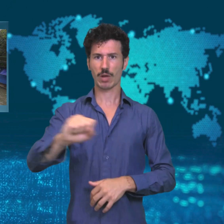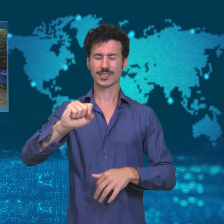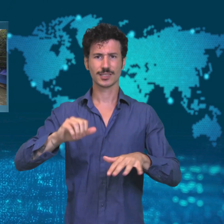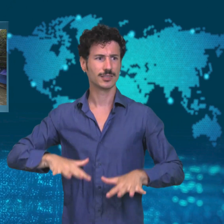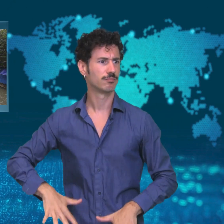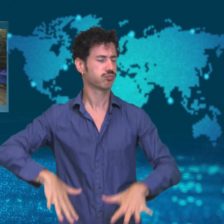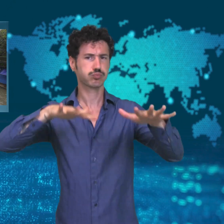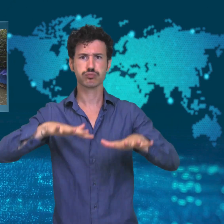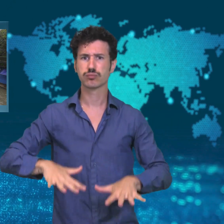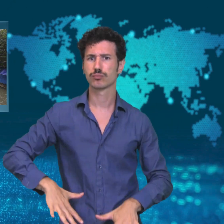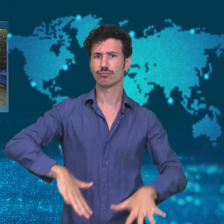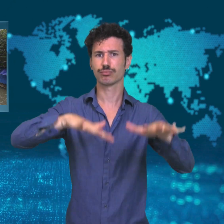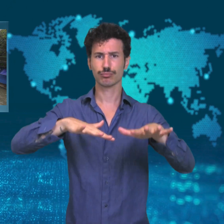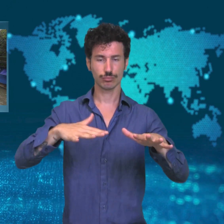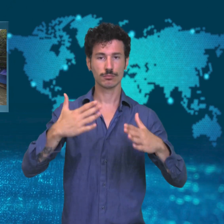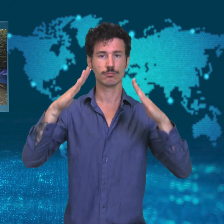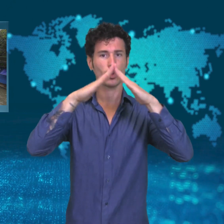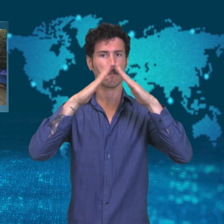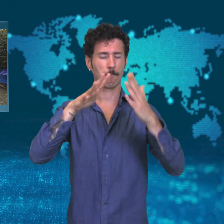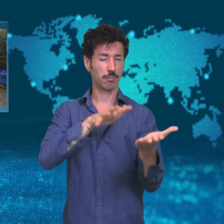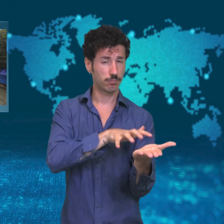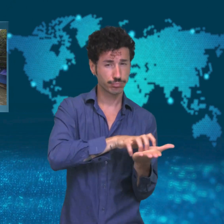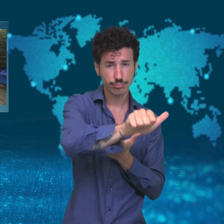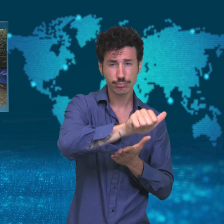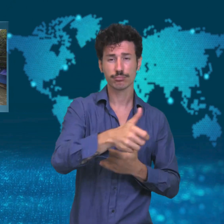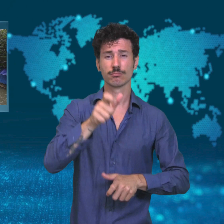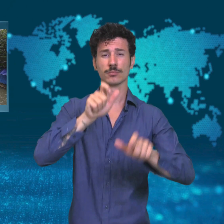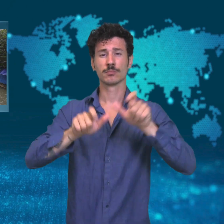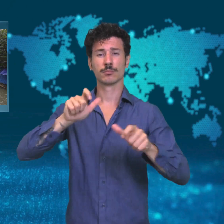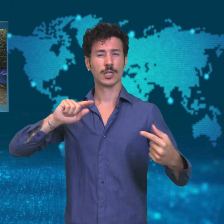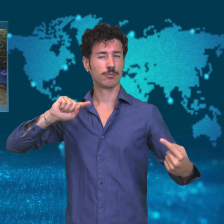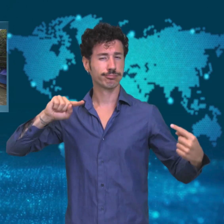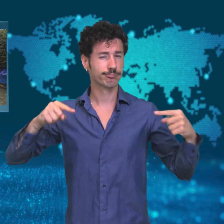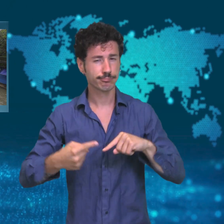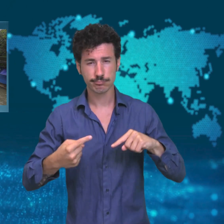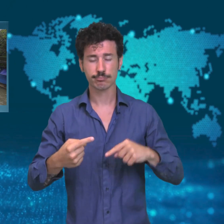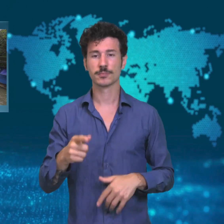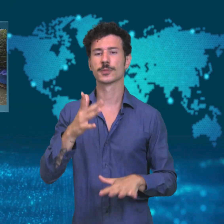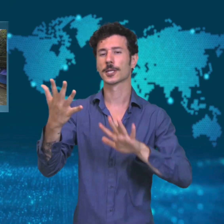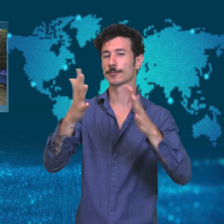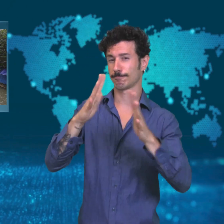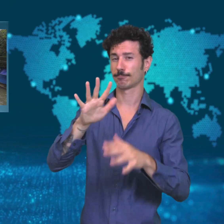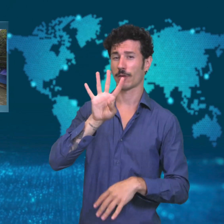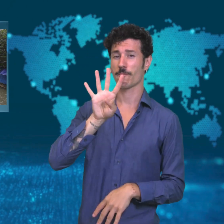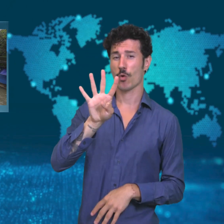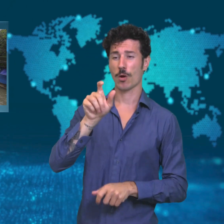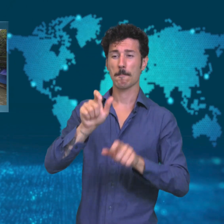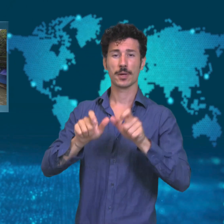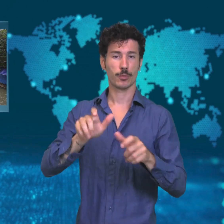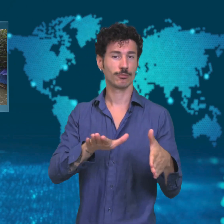In Turkey, flash floods destroyed houses, injured many,